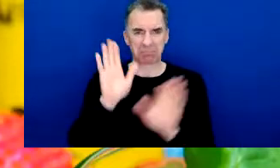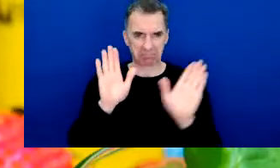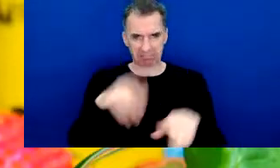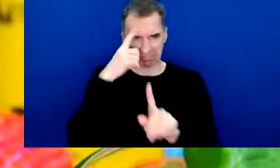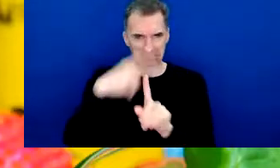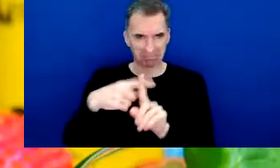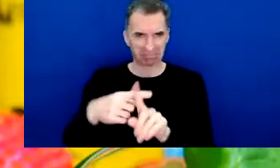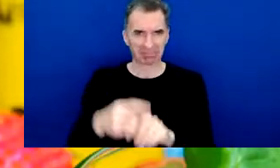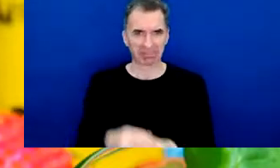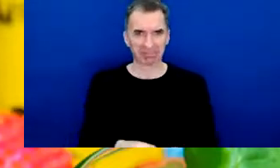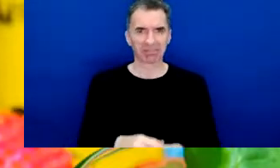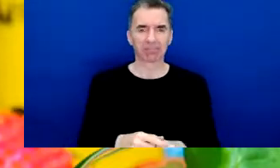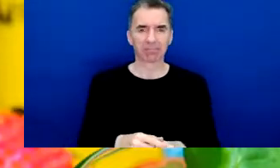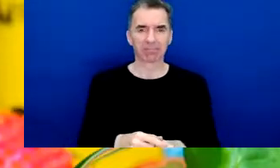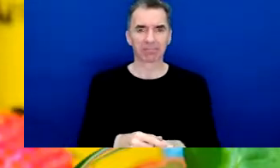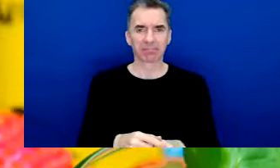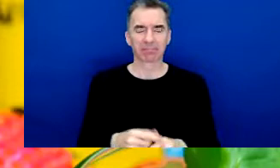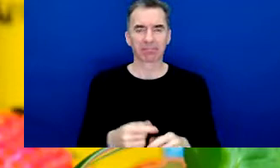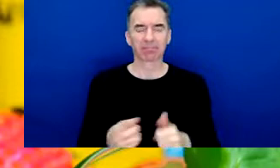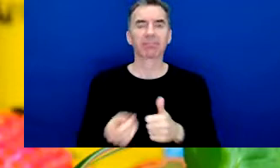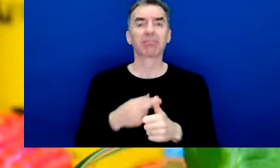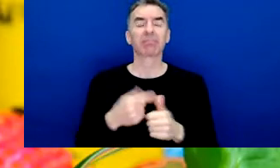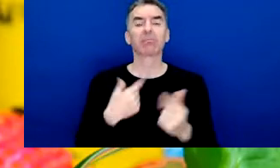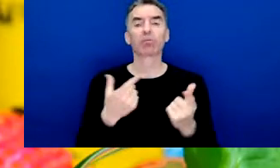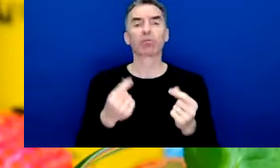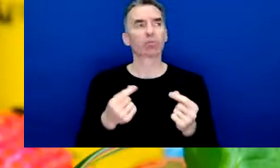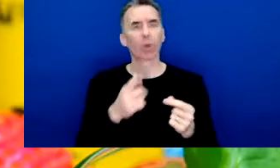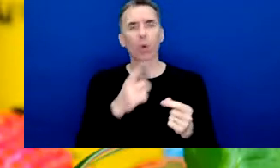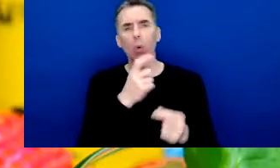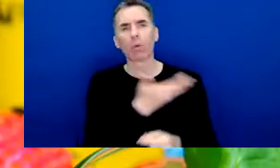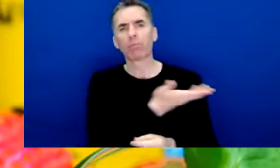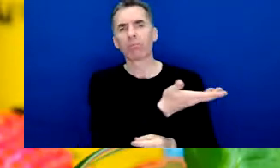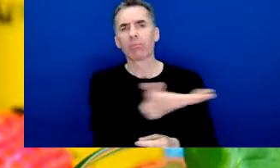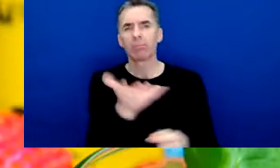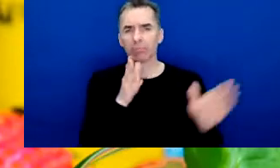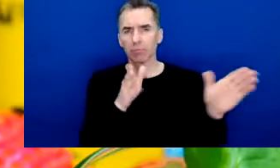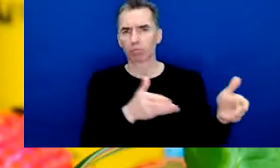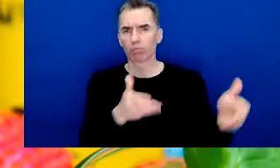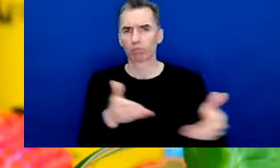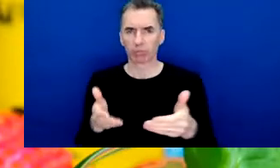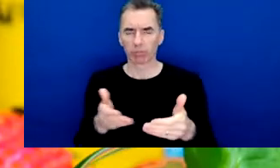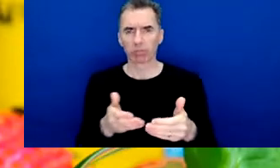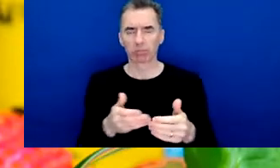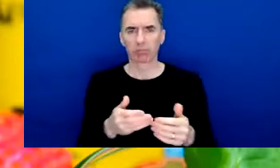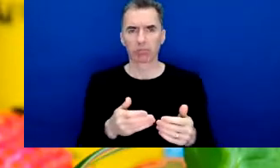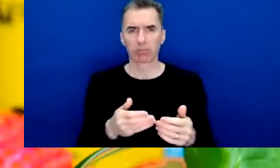I want to take a minute and introduce everybody. First of all, we have two fabulous interpreters,